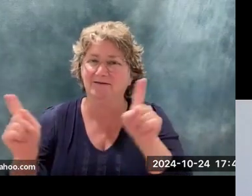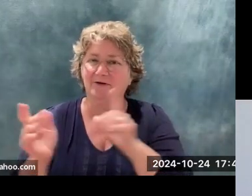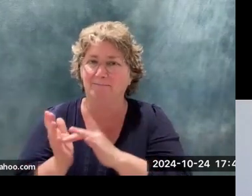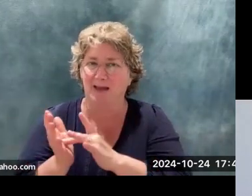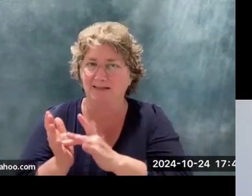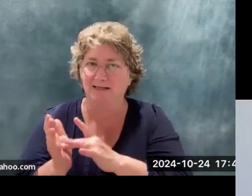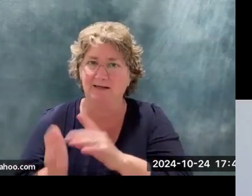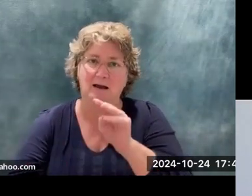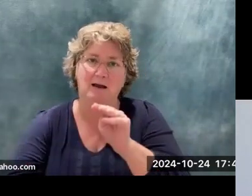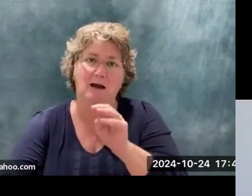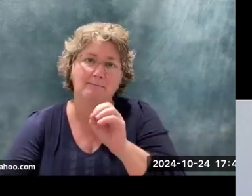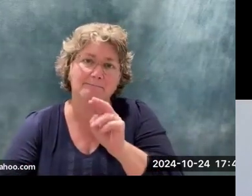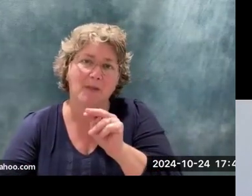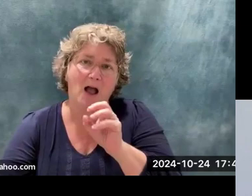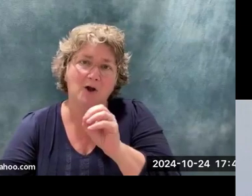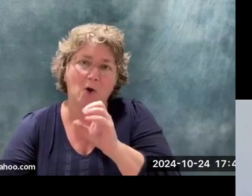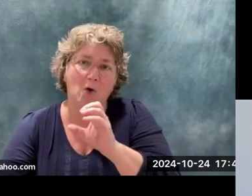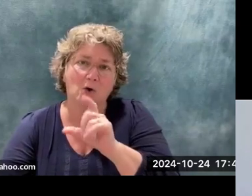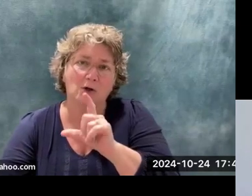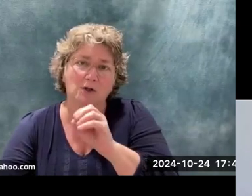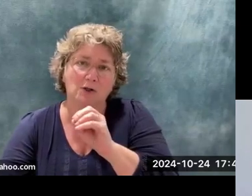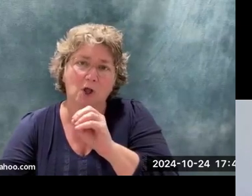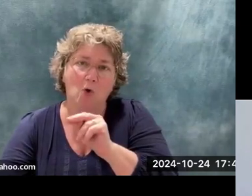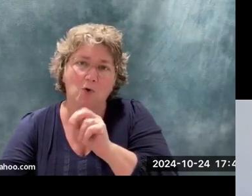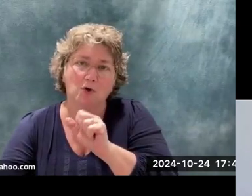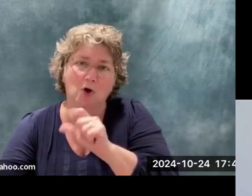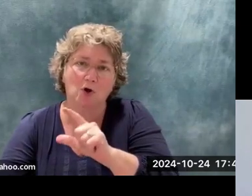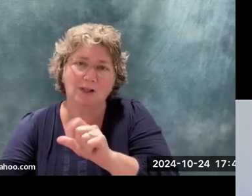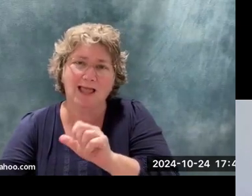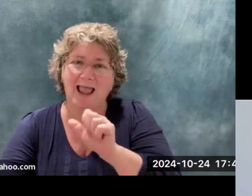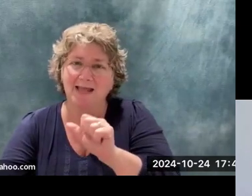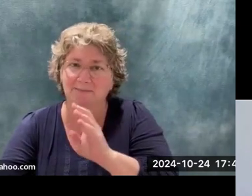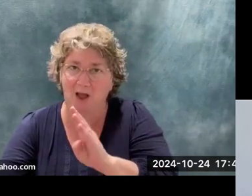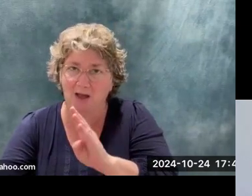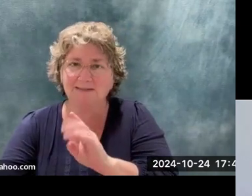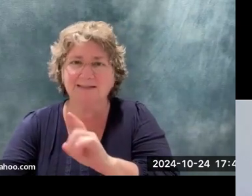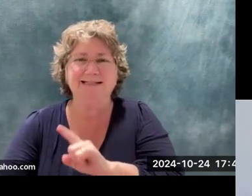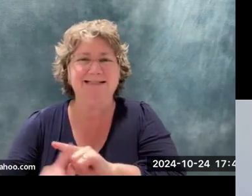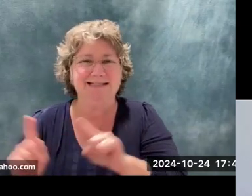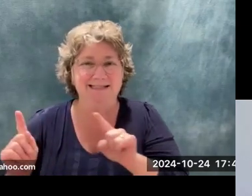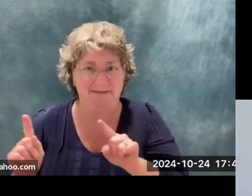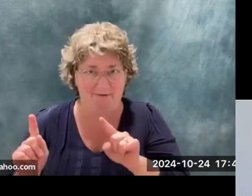but we can use antibiotics. Now the problem with strep is it's often over-diagnosed.